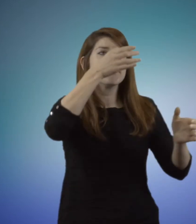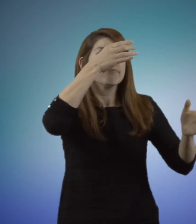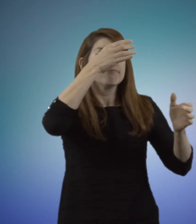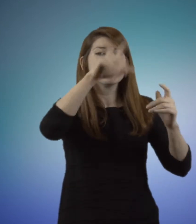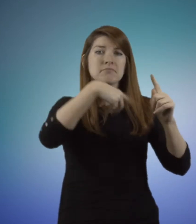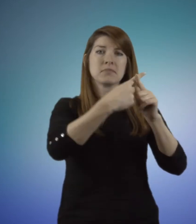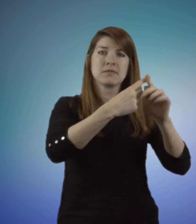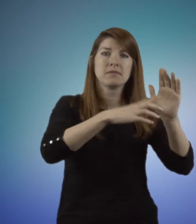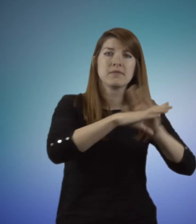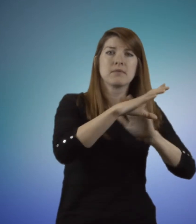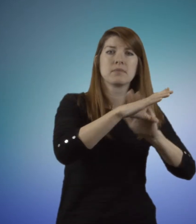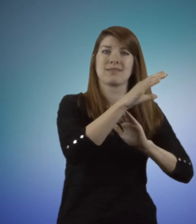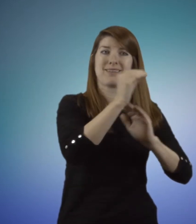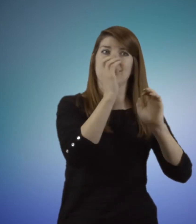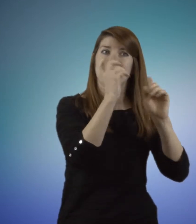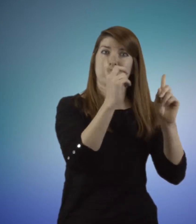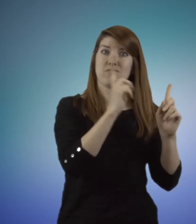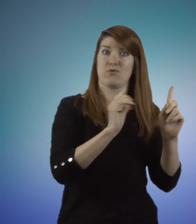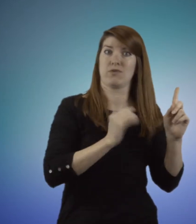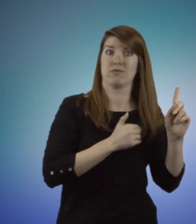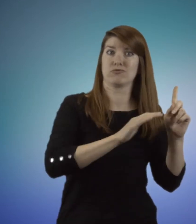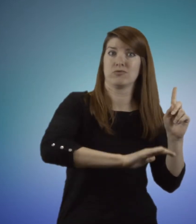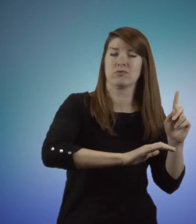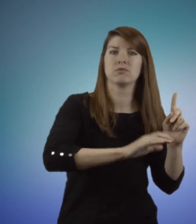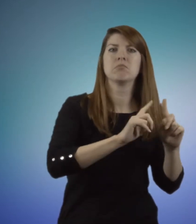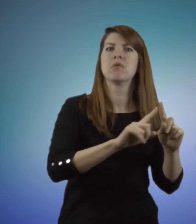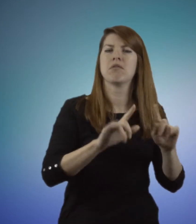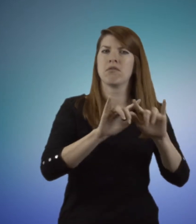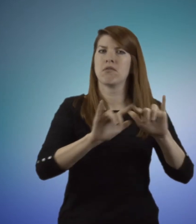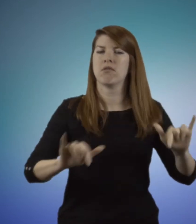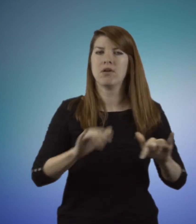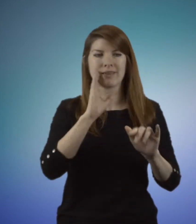who are not only knowledgeable about the development and education of our child,